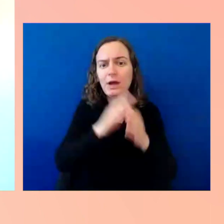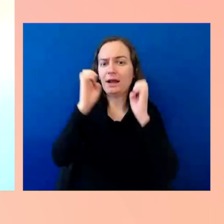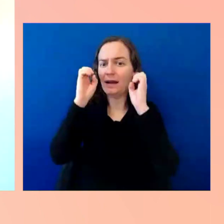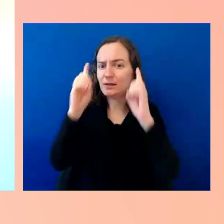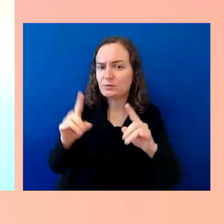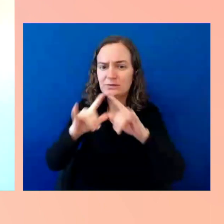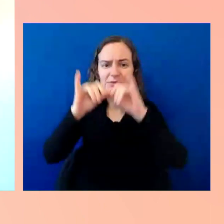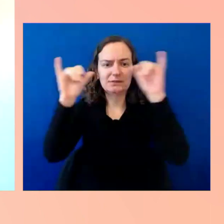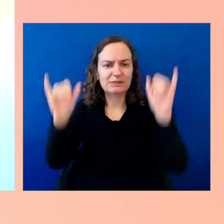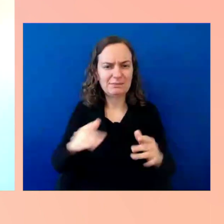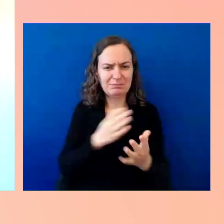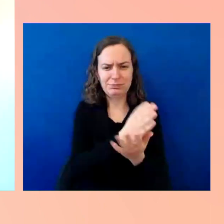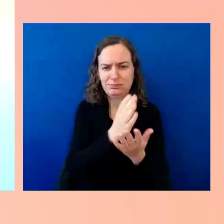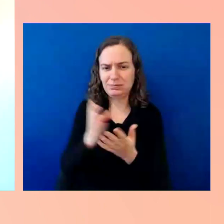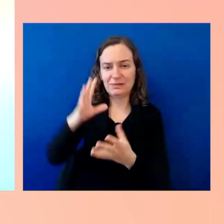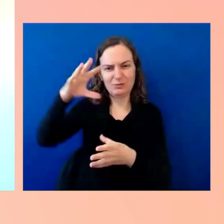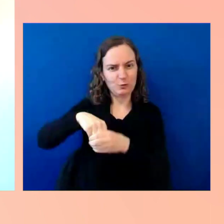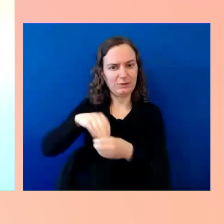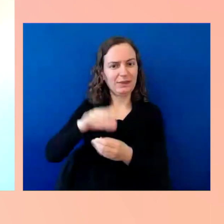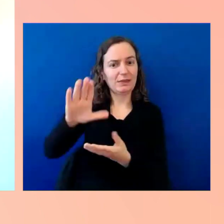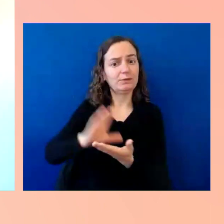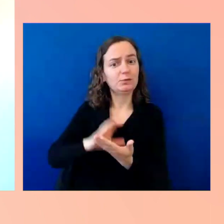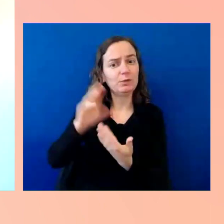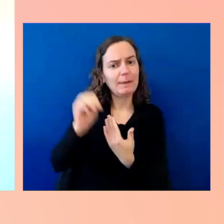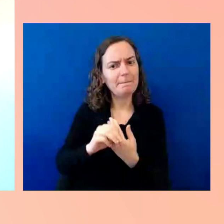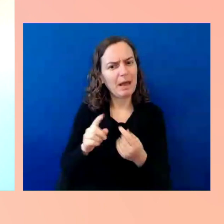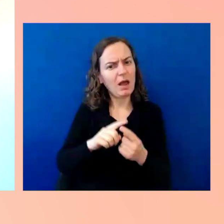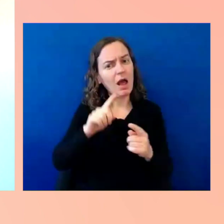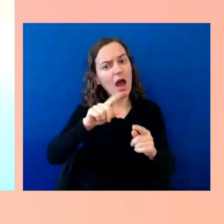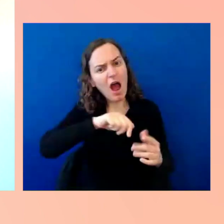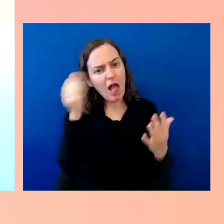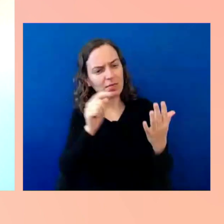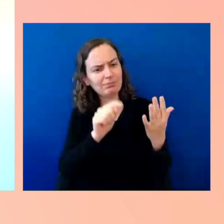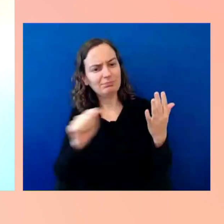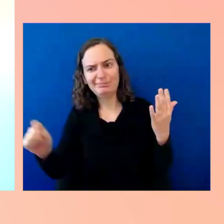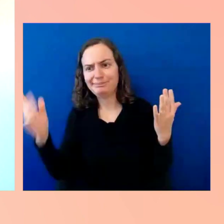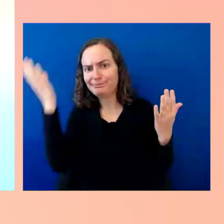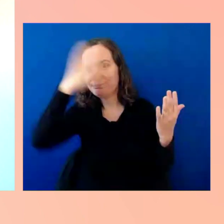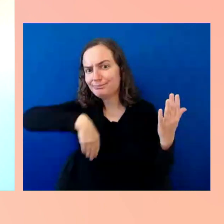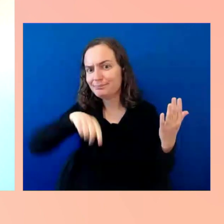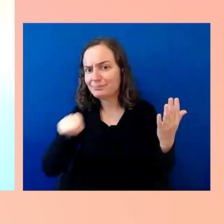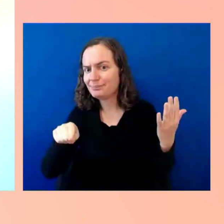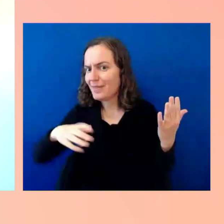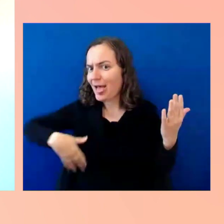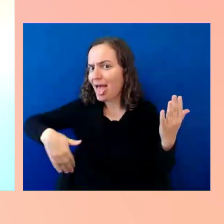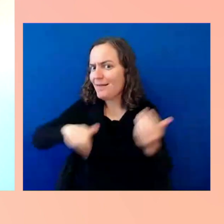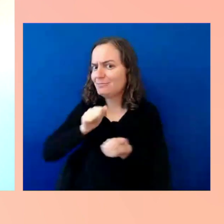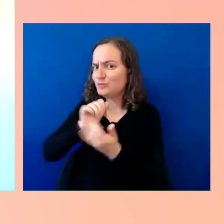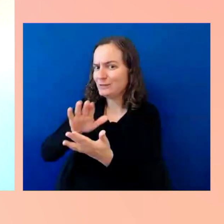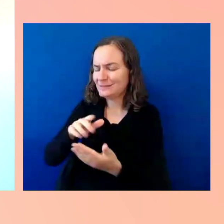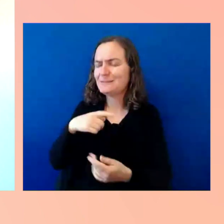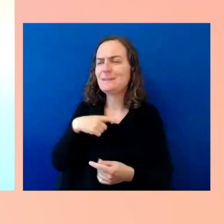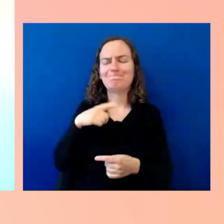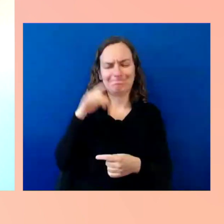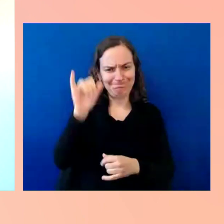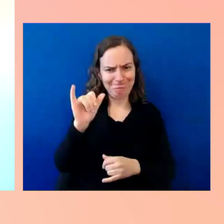opportunity that our initial toolkit didn't address. So we wanted to start a huge body of work to answer the question,